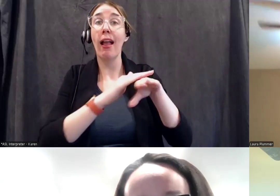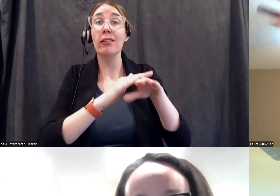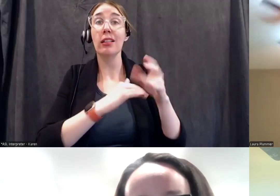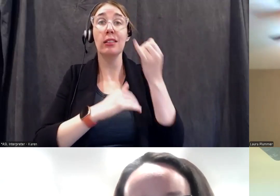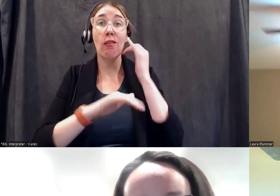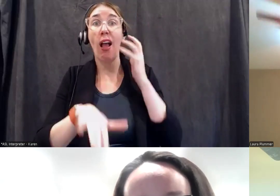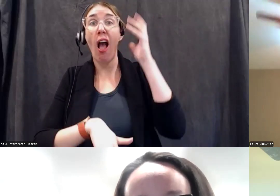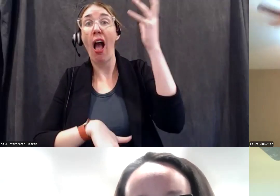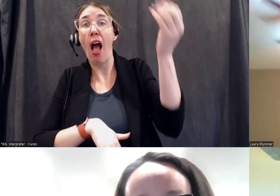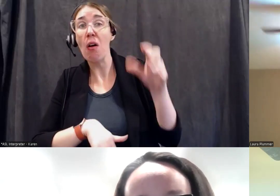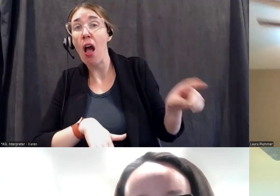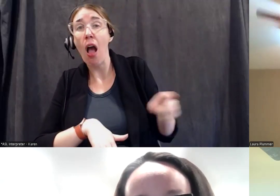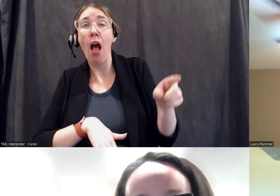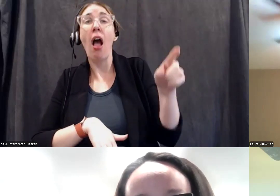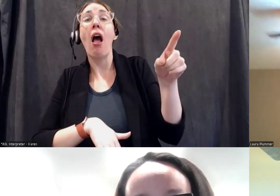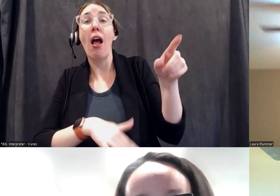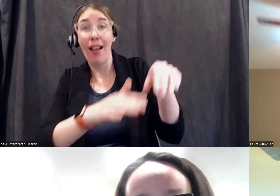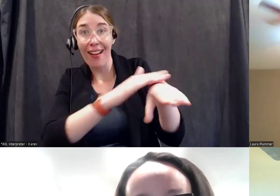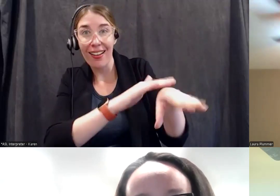but then we highlighted much of what Wisconsin is doing,